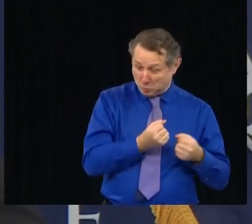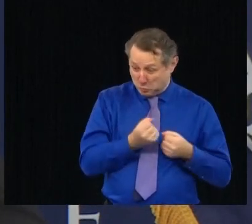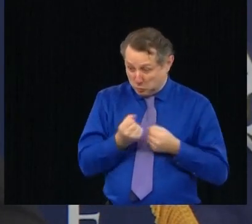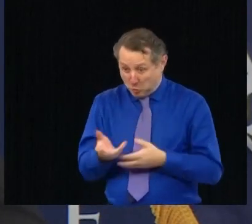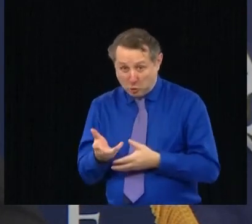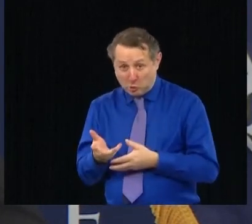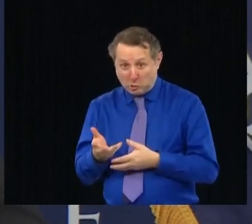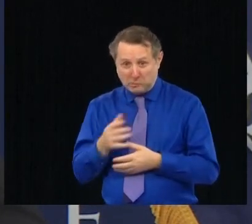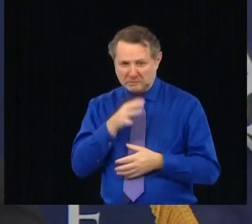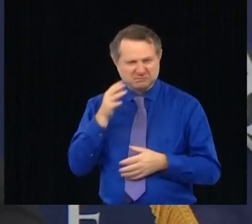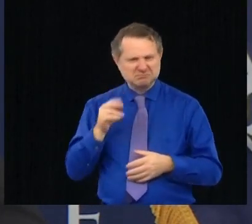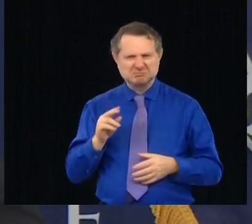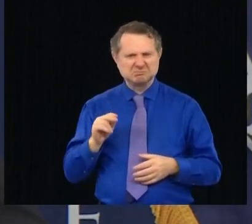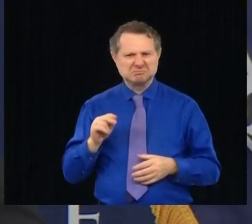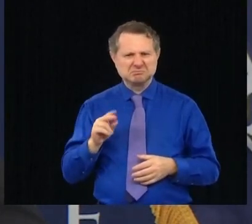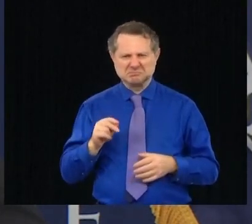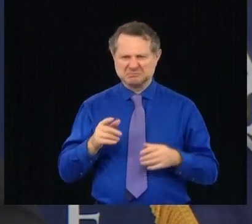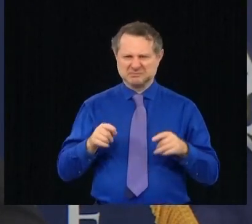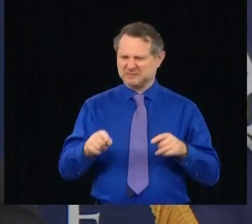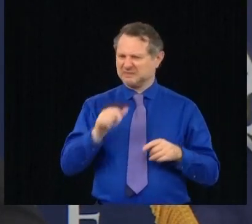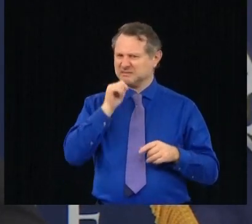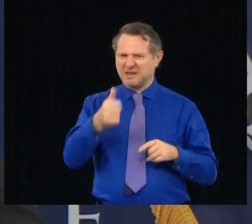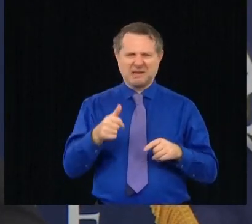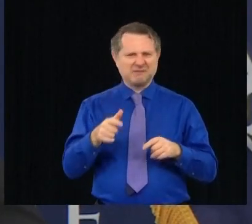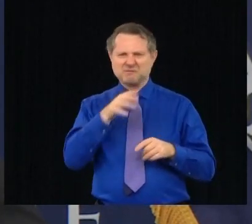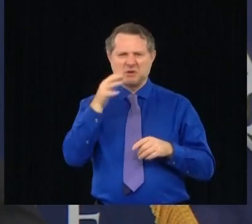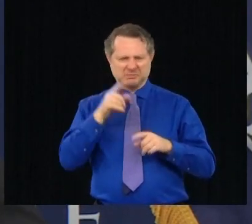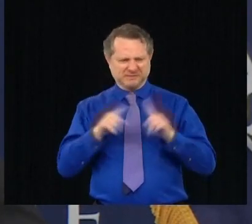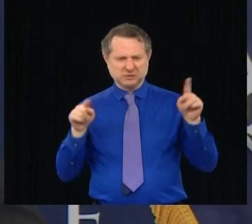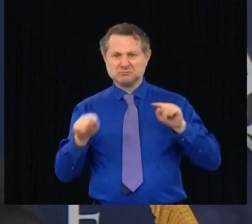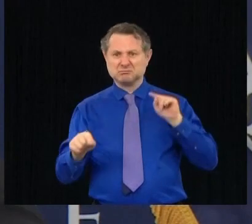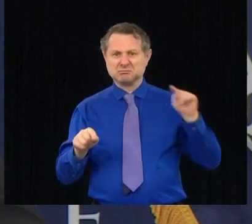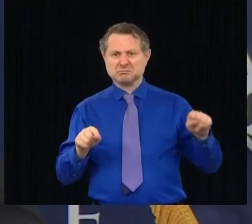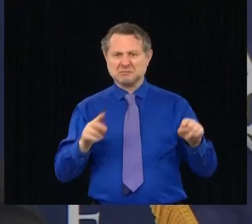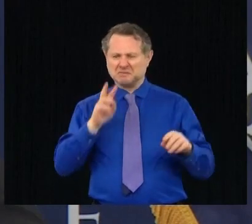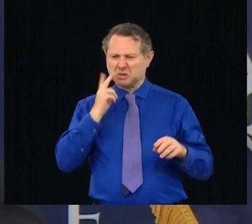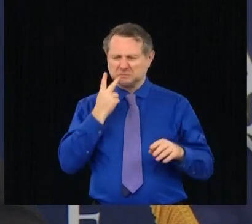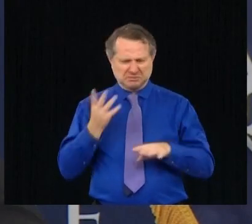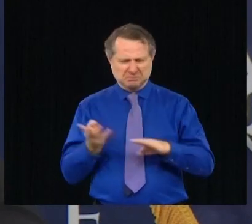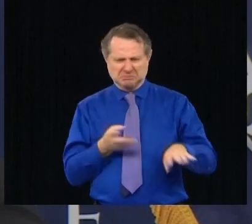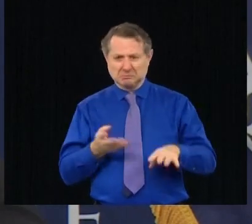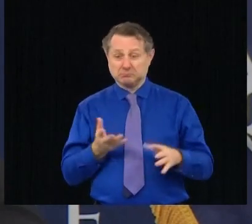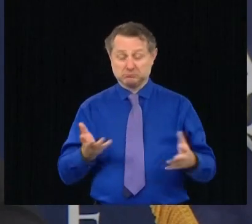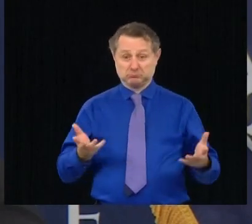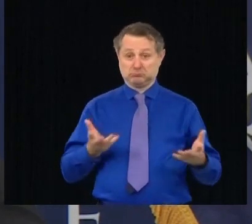AGRICULTURAL PLANT. WELL, WHAT WAS IT ABOUT MEAT PROCESSING? IT HAD NOTHING TO DO WITH MEAT